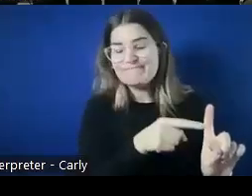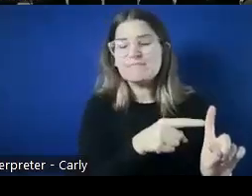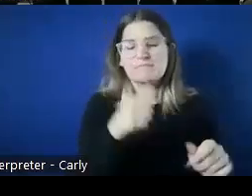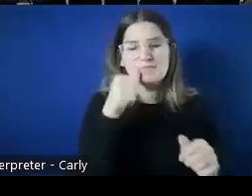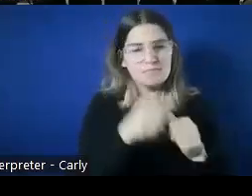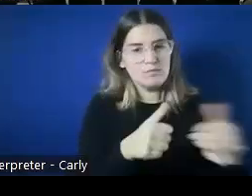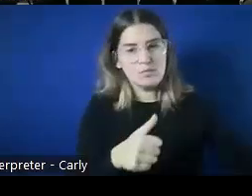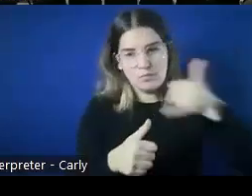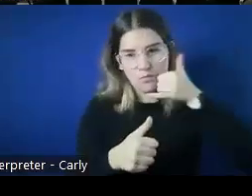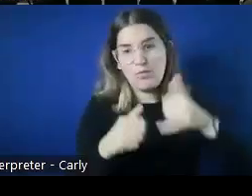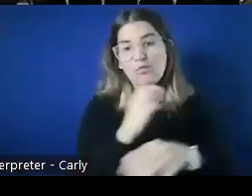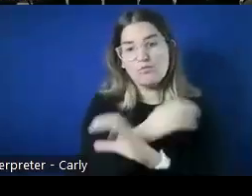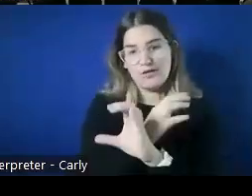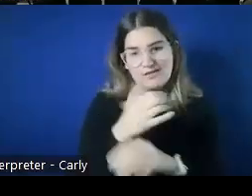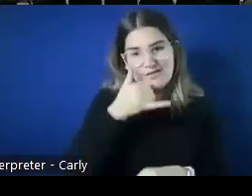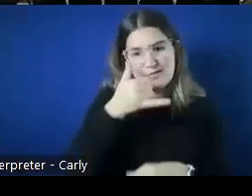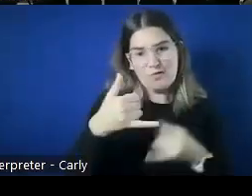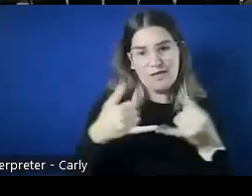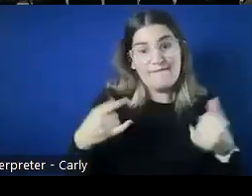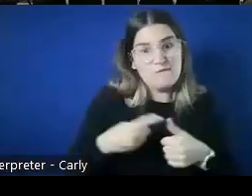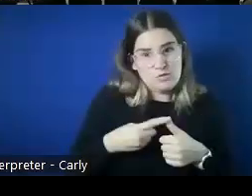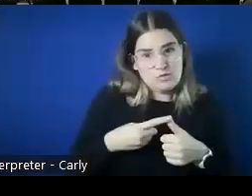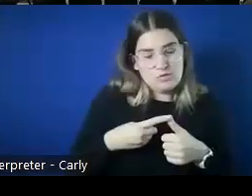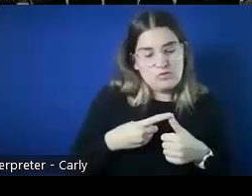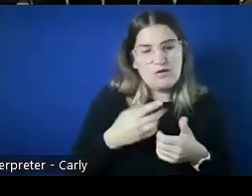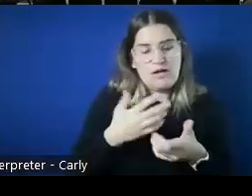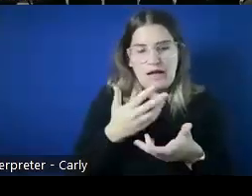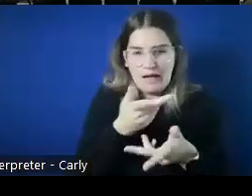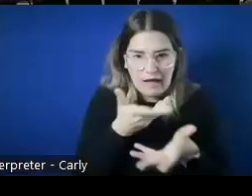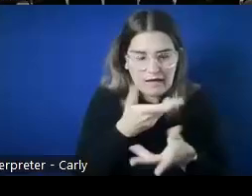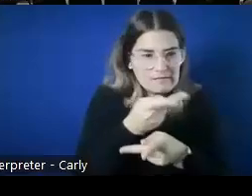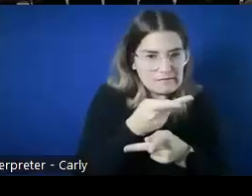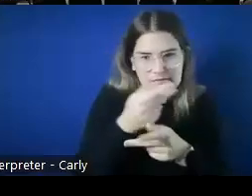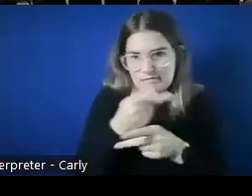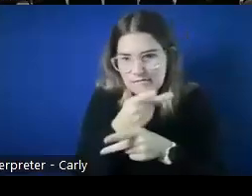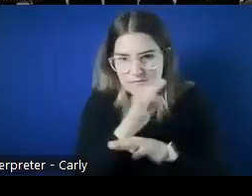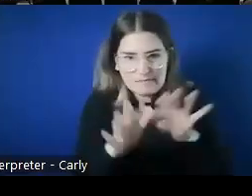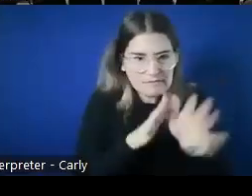call line first it will help them kind of triage and think about is this a family who would benefit